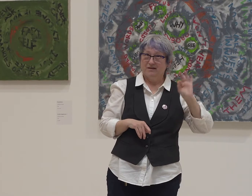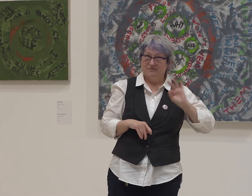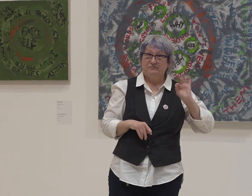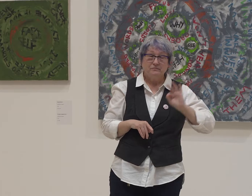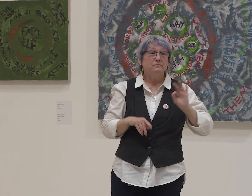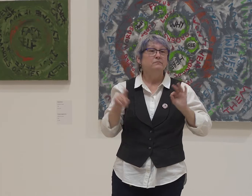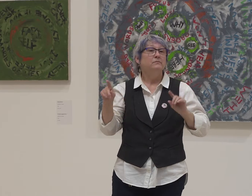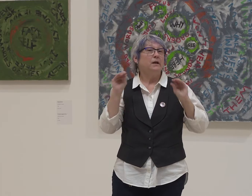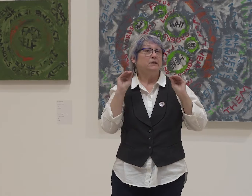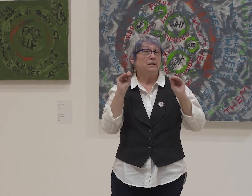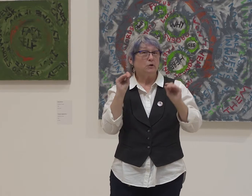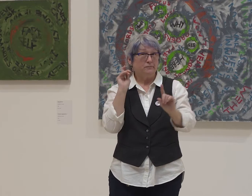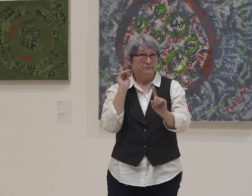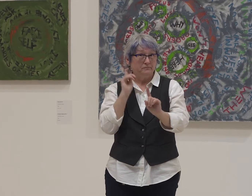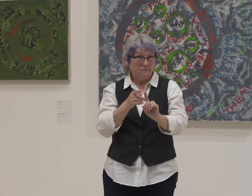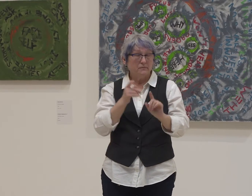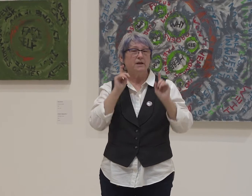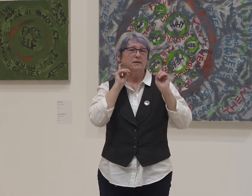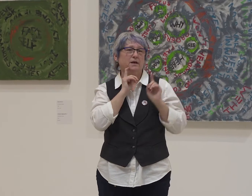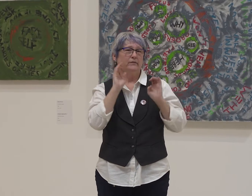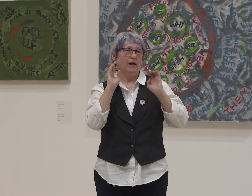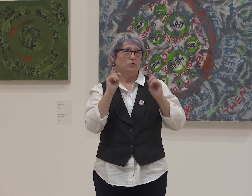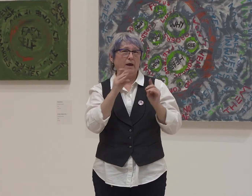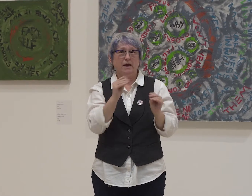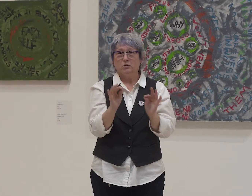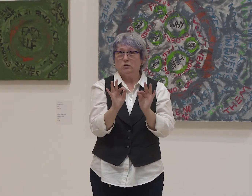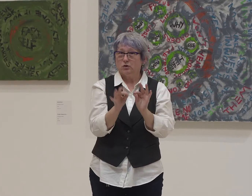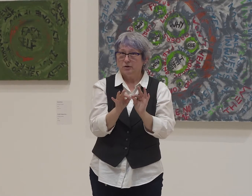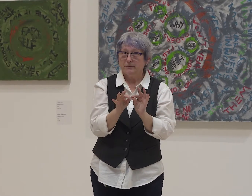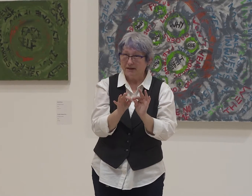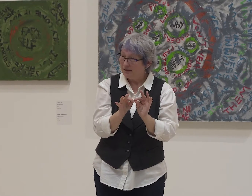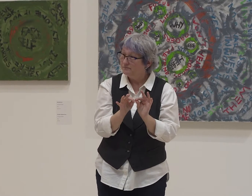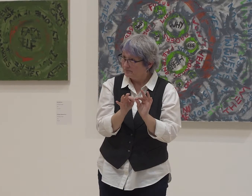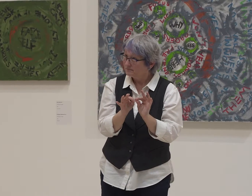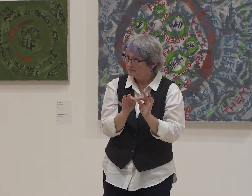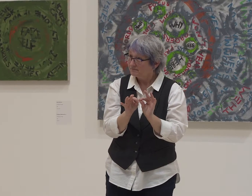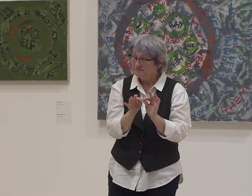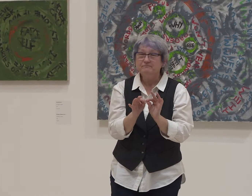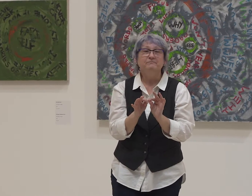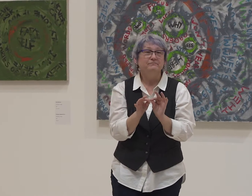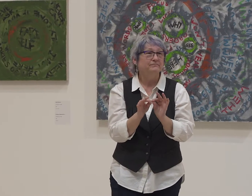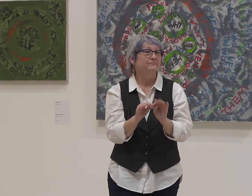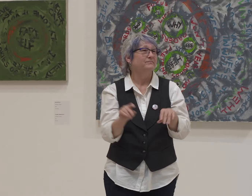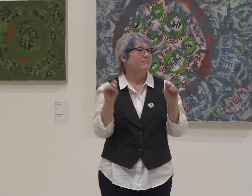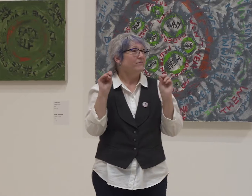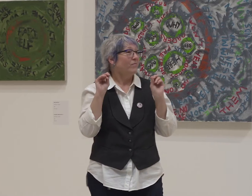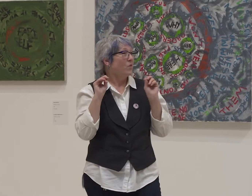It's in Fremont, California. He teaches Deaf education and--as well as interpreting.